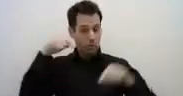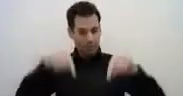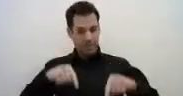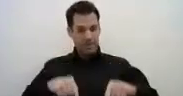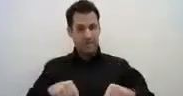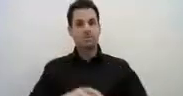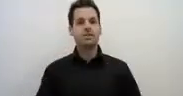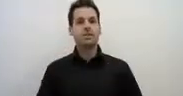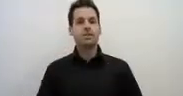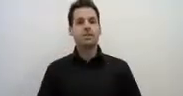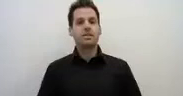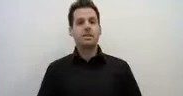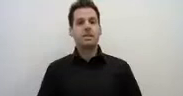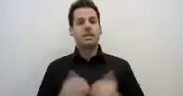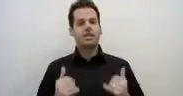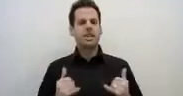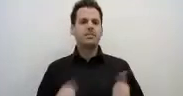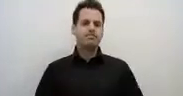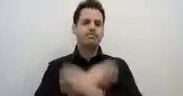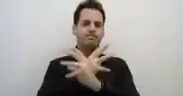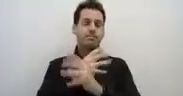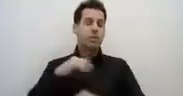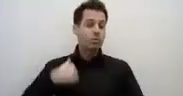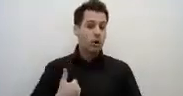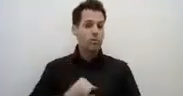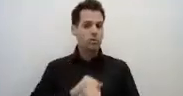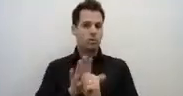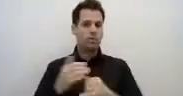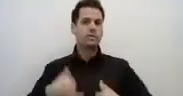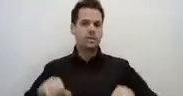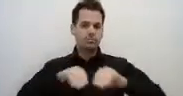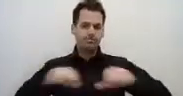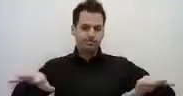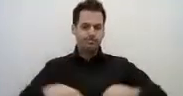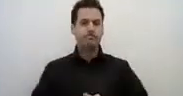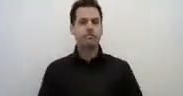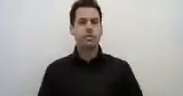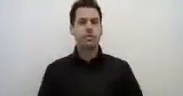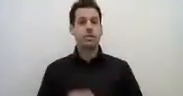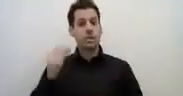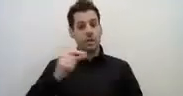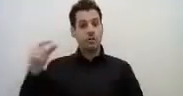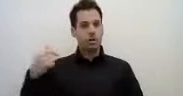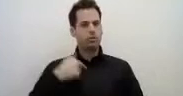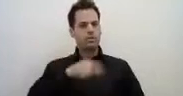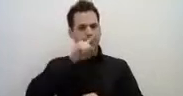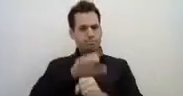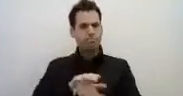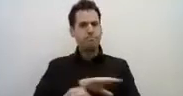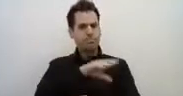we are once again meeting virtually due to the pandemic but i want to assure you of the government's ongoing commitment to the accessibility needs